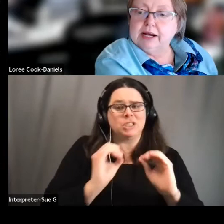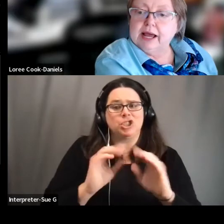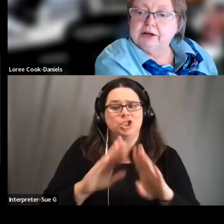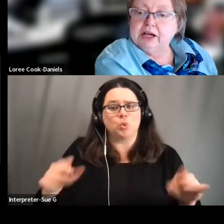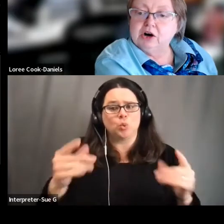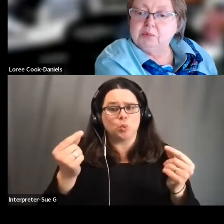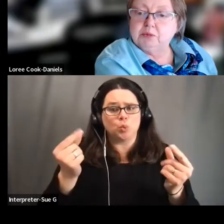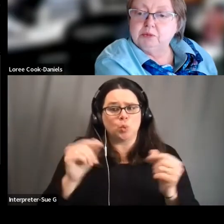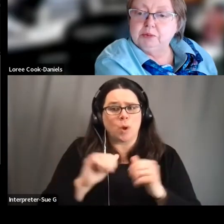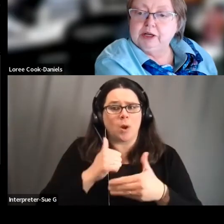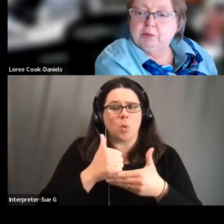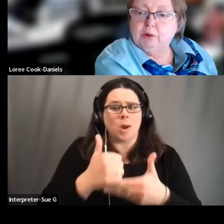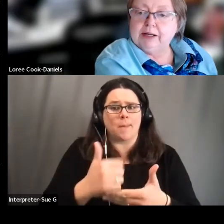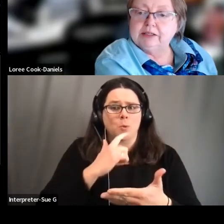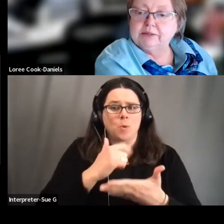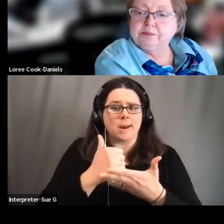and how to help would be great.